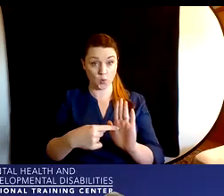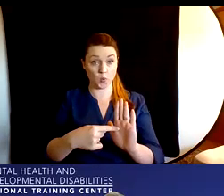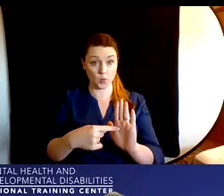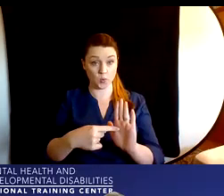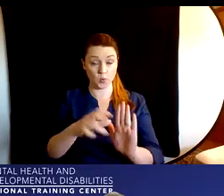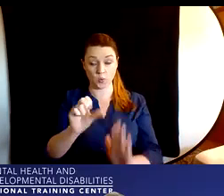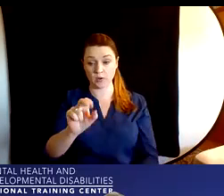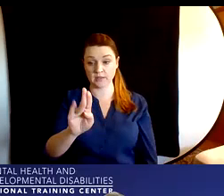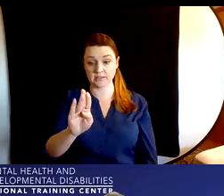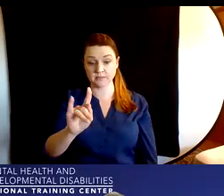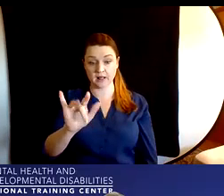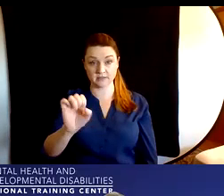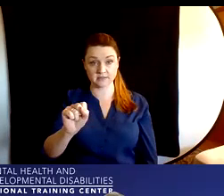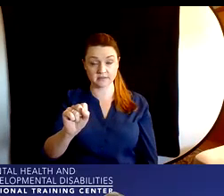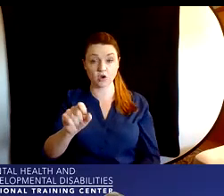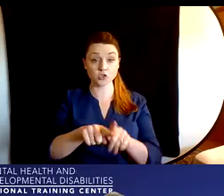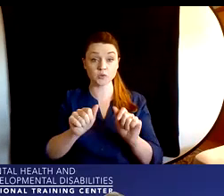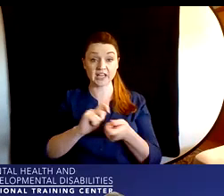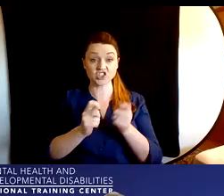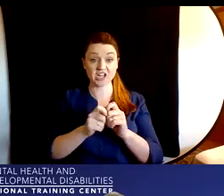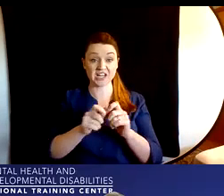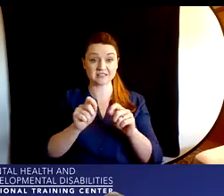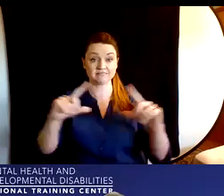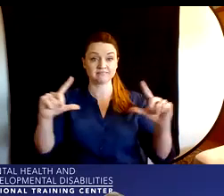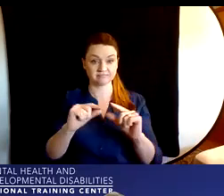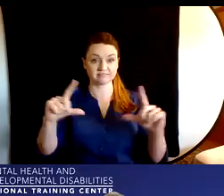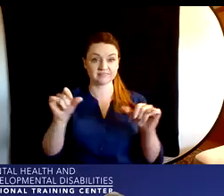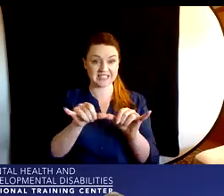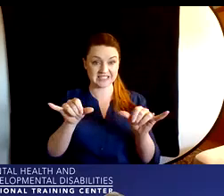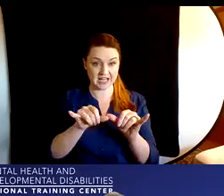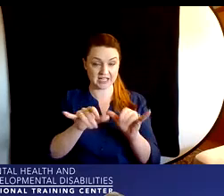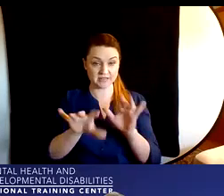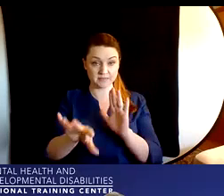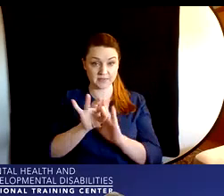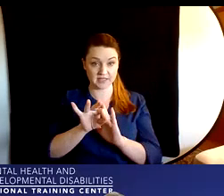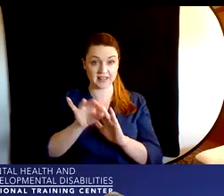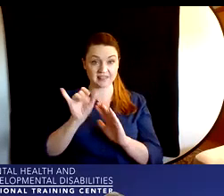You can also change the size of the caption text by selecting subtitle settings.